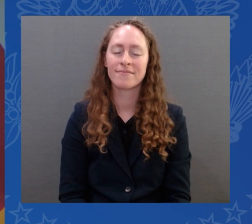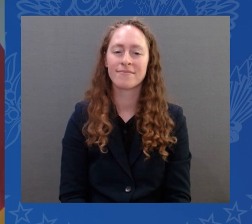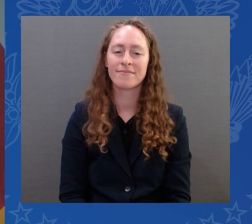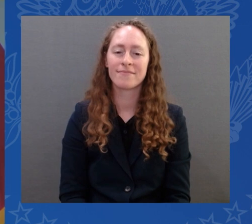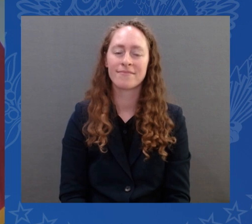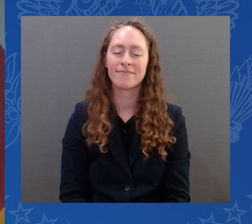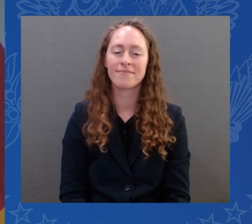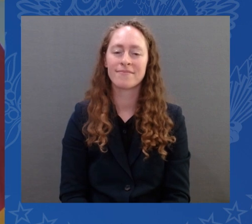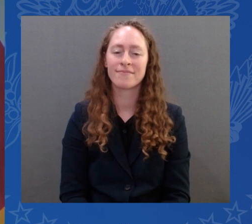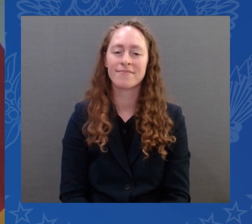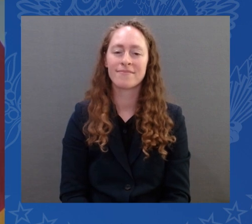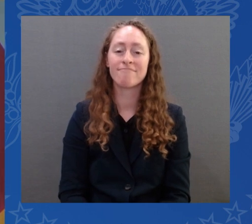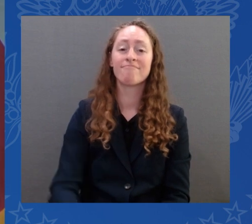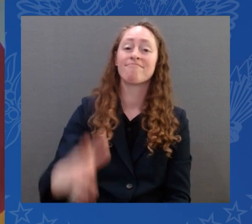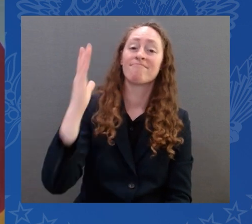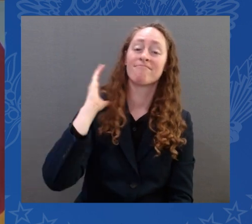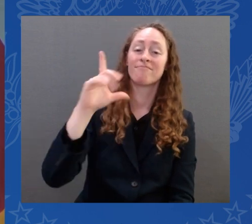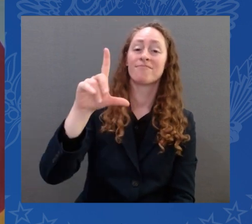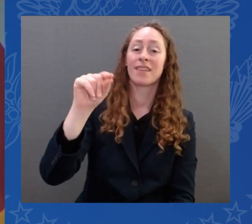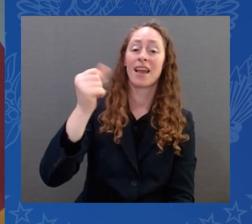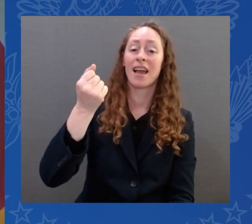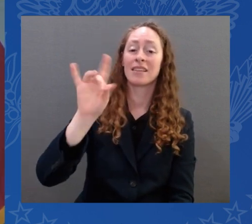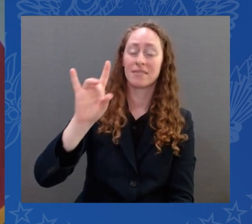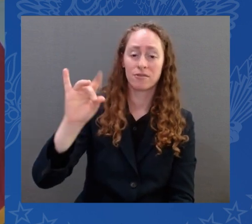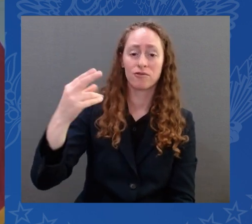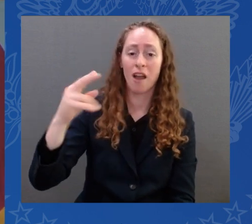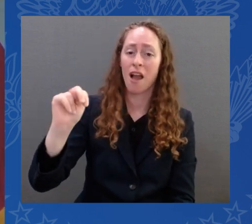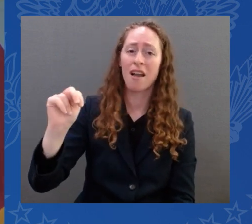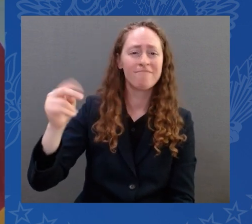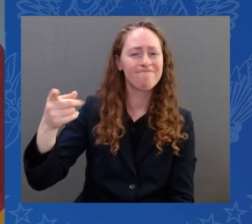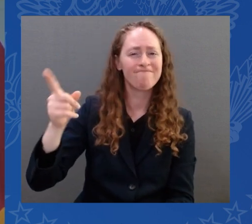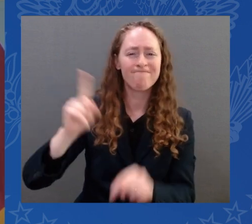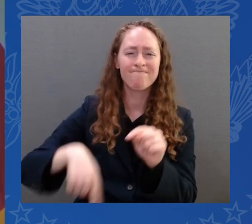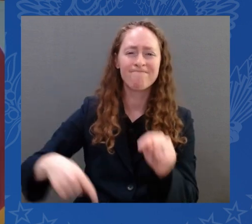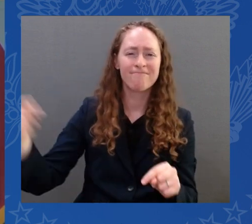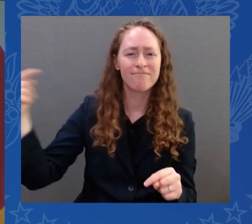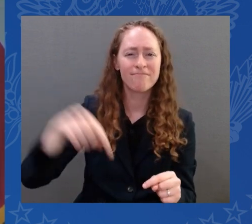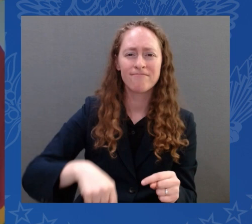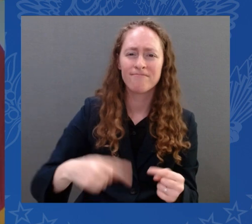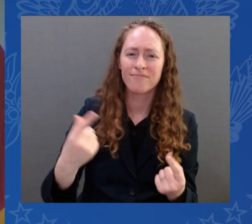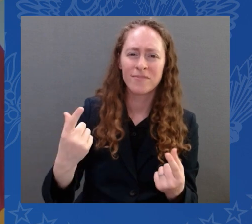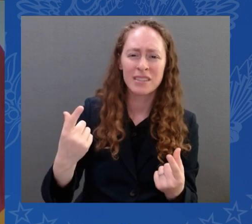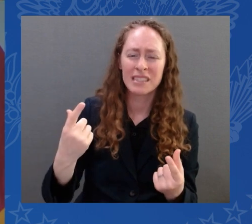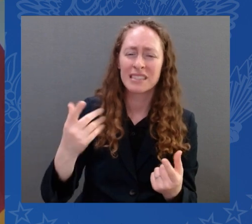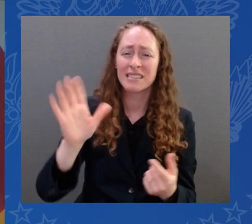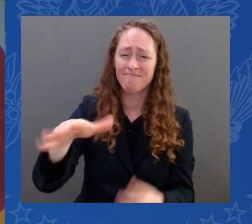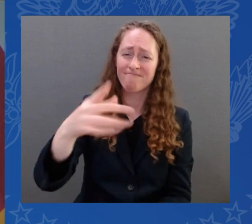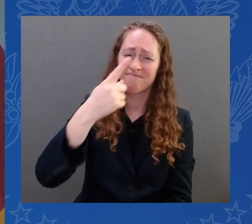to come to the Naval Academy and receive on his behalf the Alumni Association's Distinguished Graduate Award